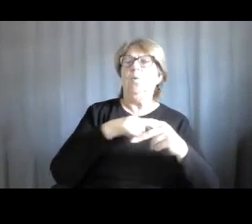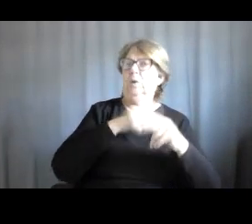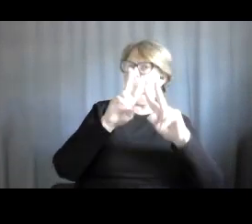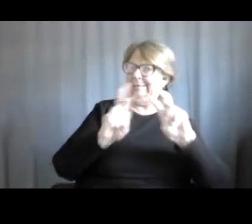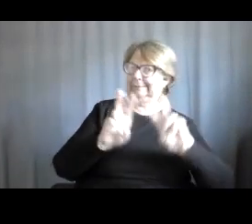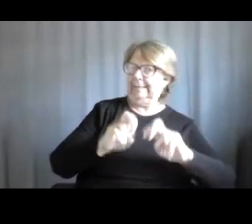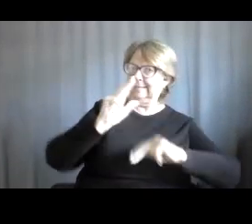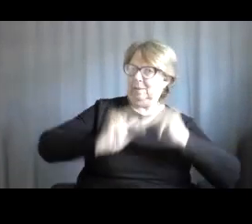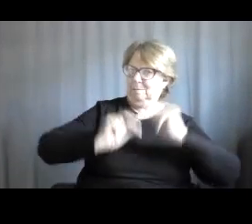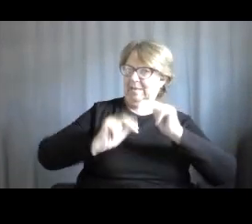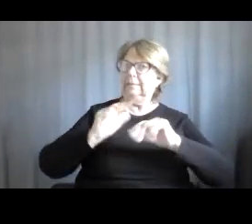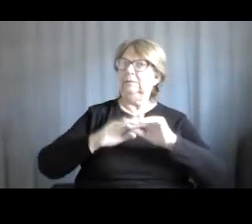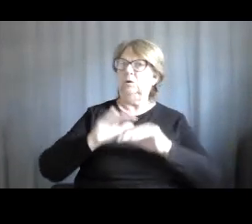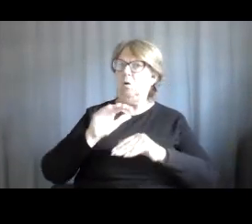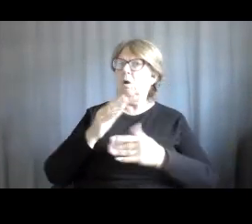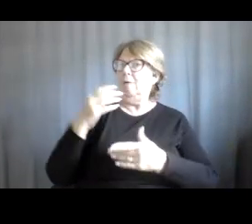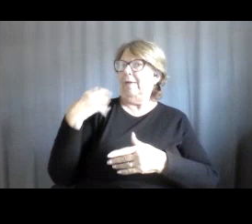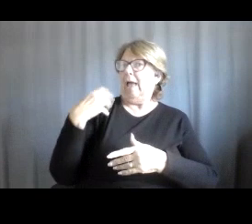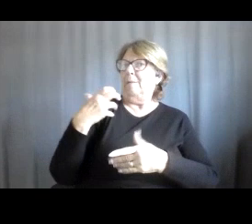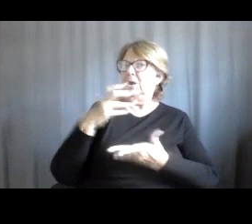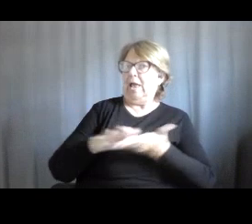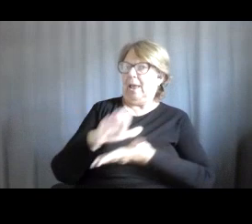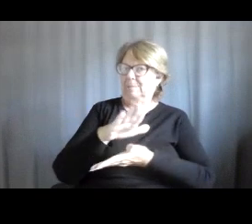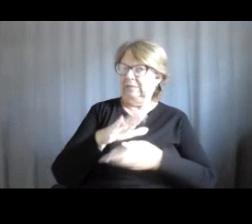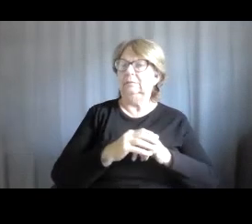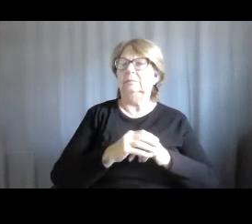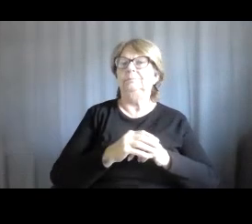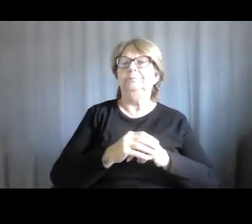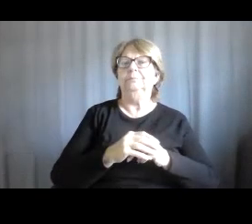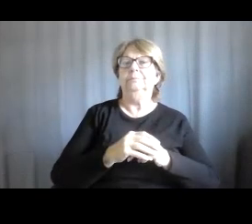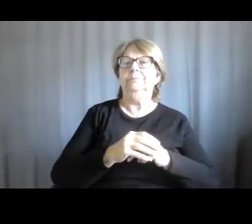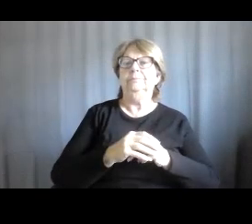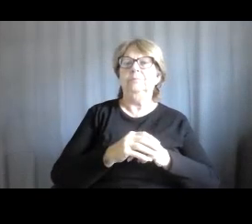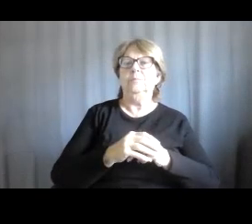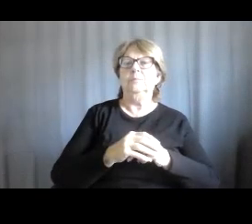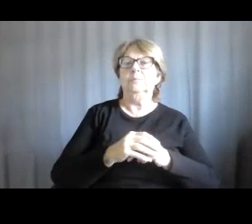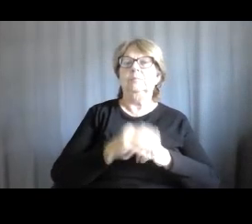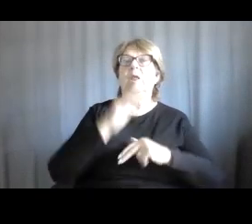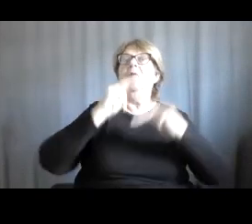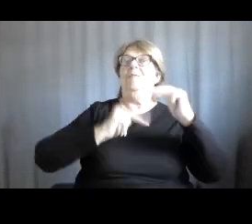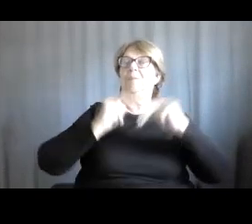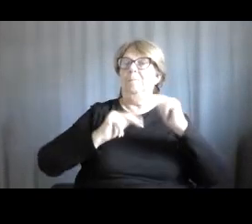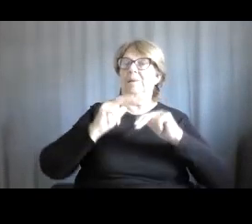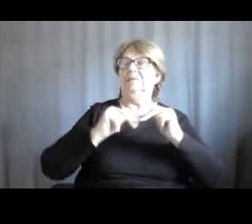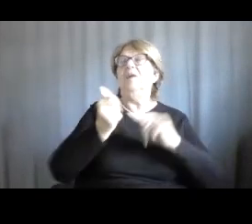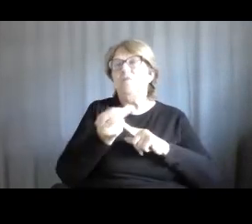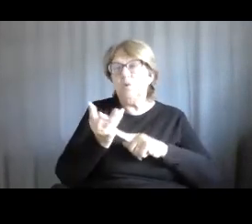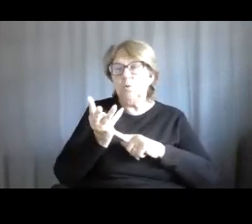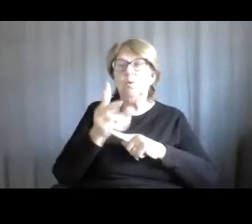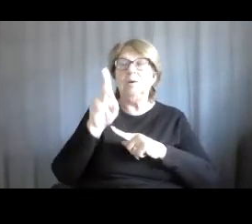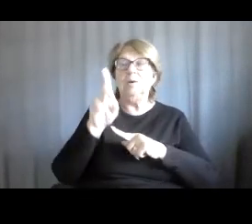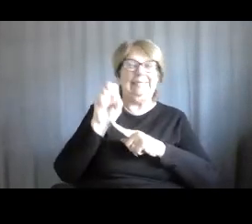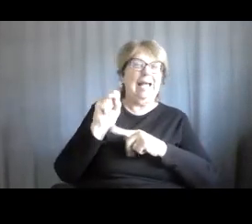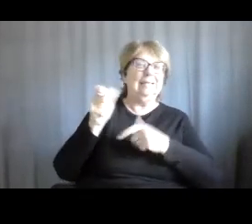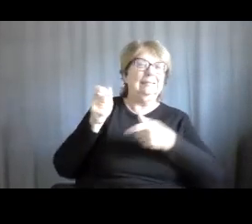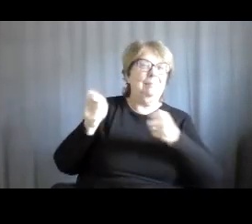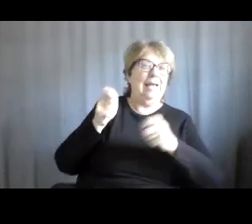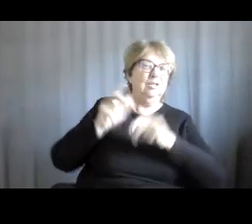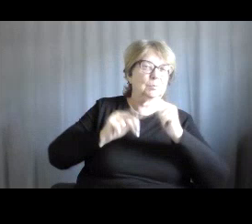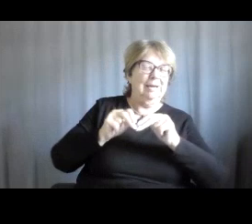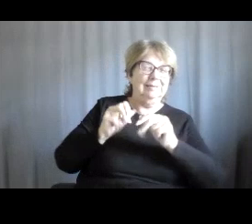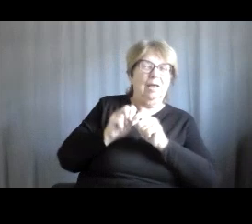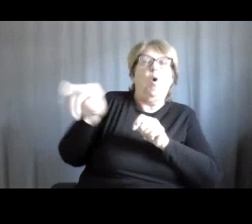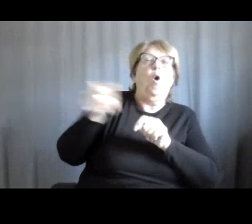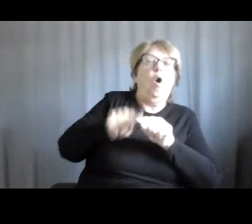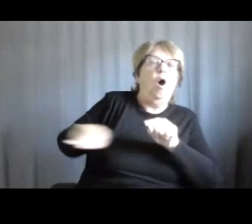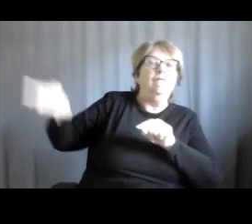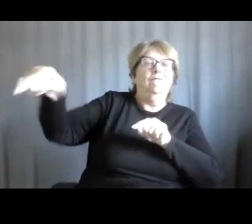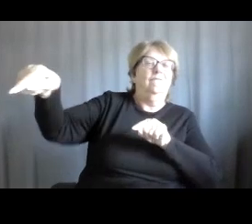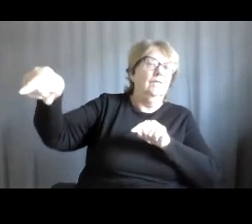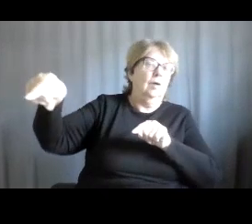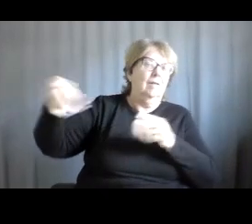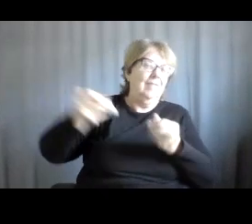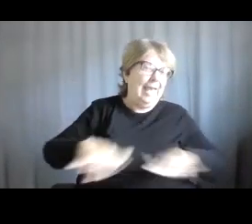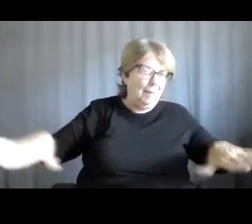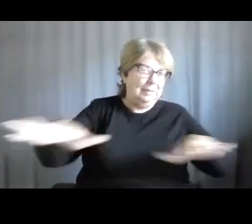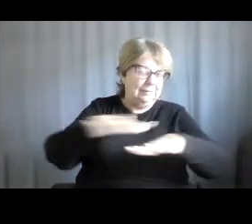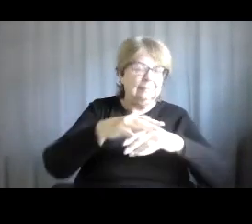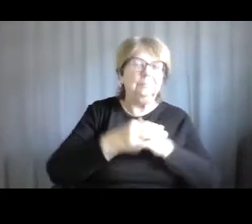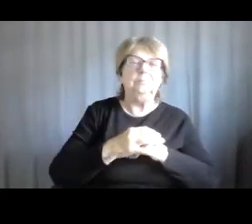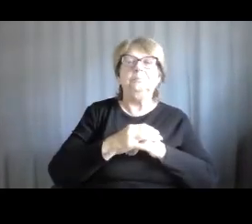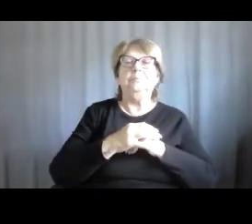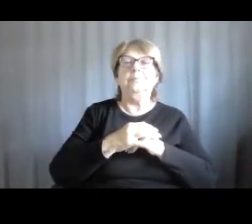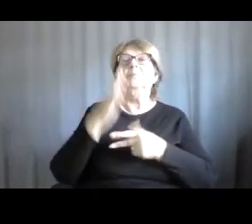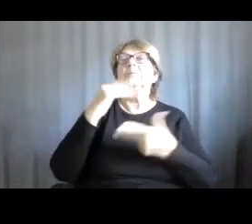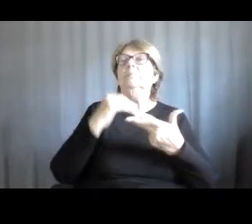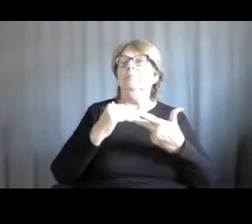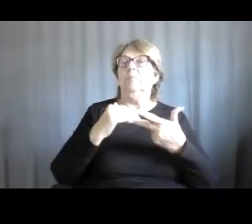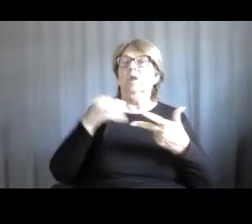Capitol Campus, a few of the DES managed buildings off of campus, and finally our parks and grounds.